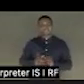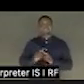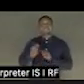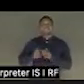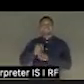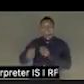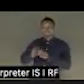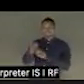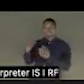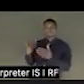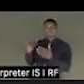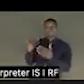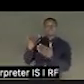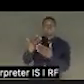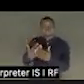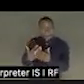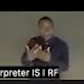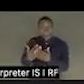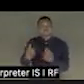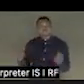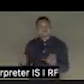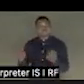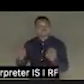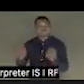If you would like to be involved, you can of course just write to us